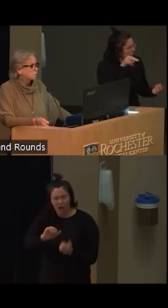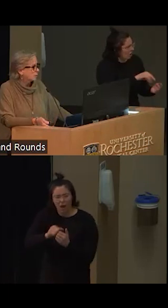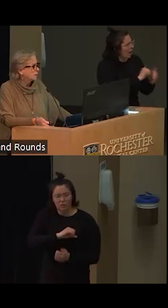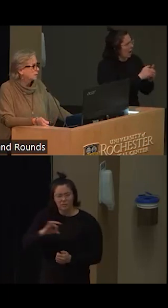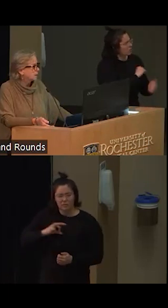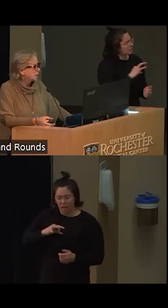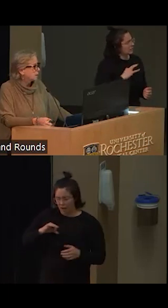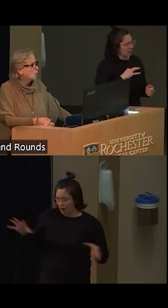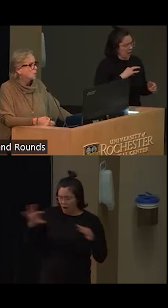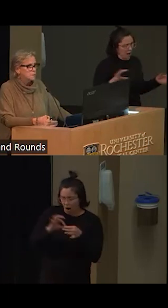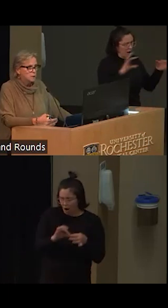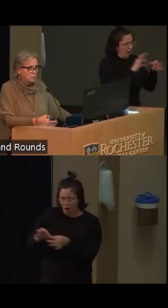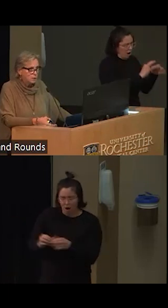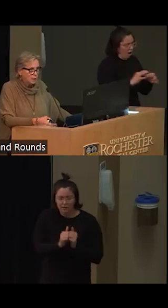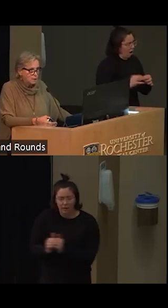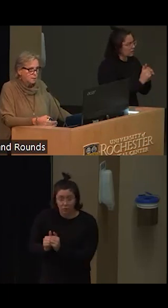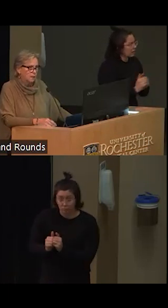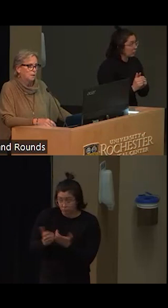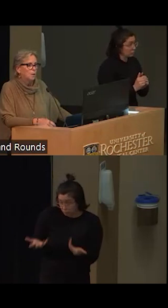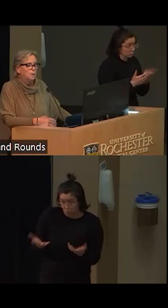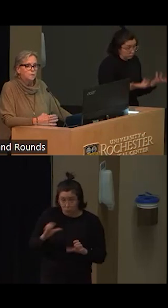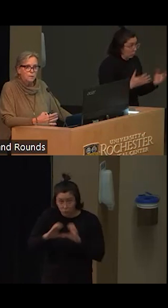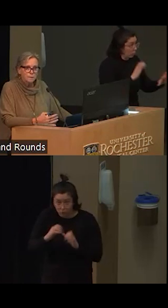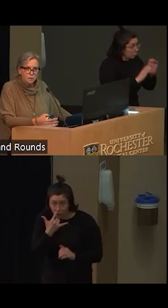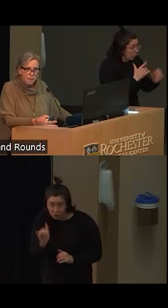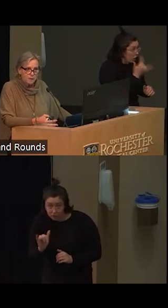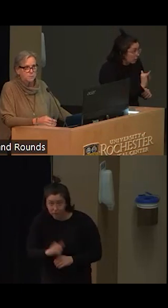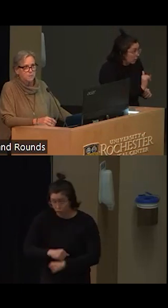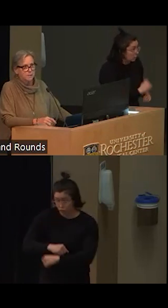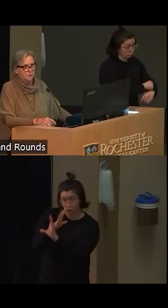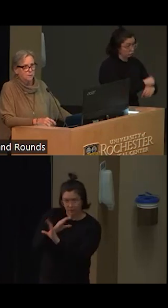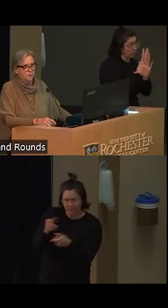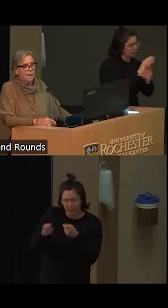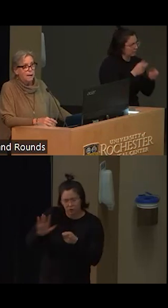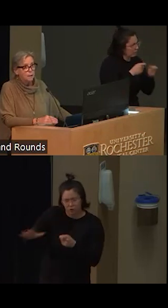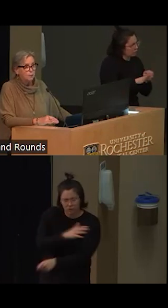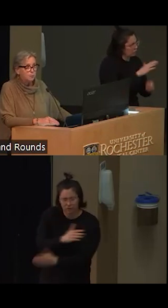members working together what is the communication like what is a crisis management skills how do you